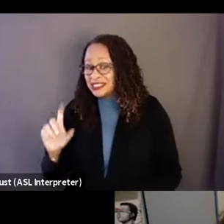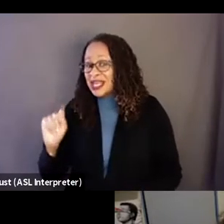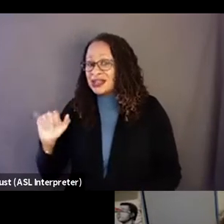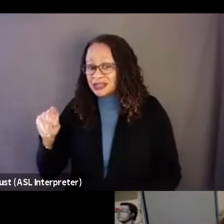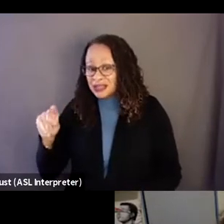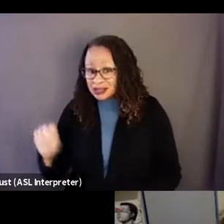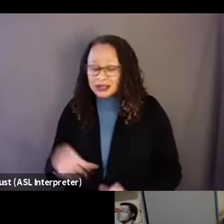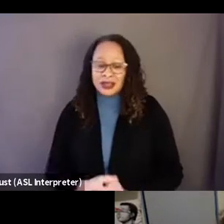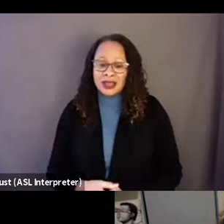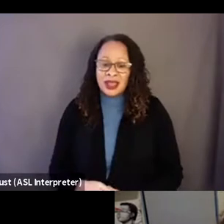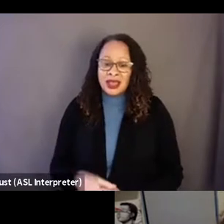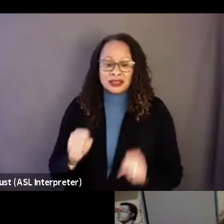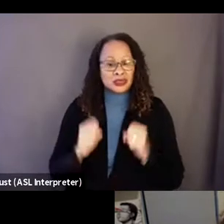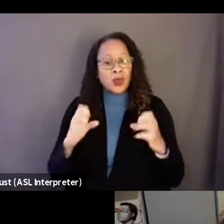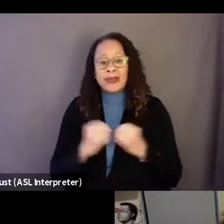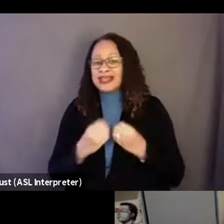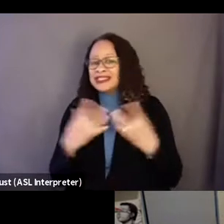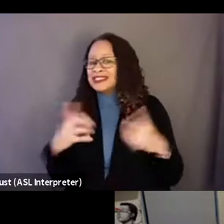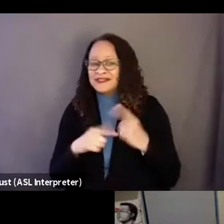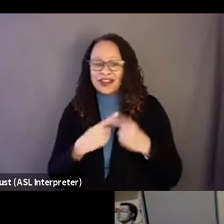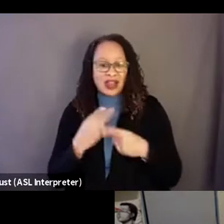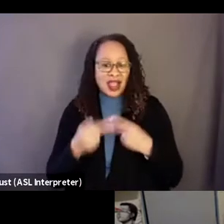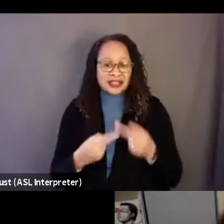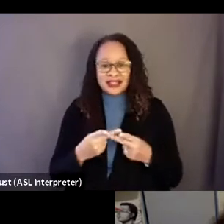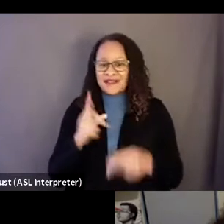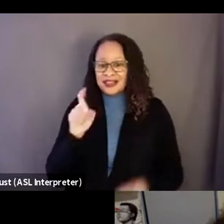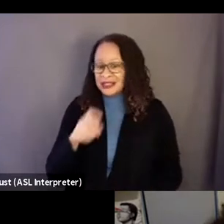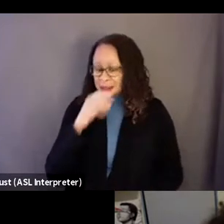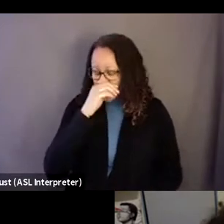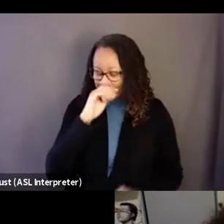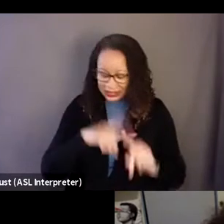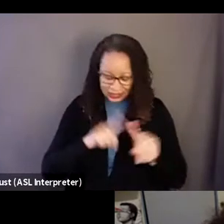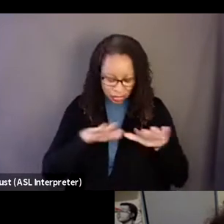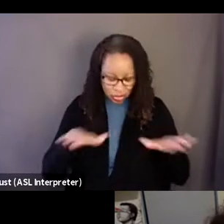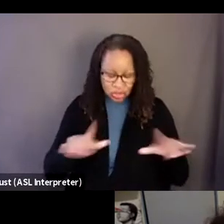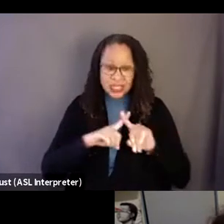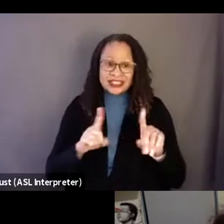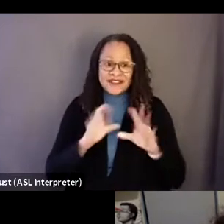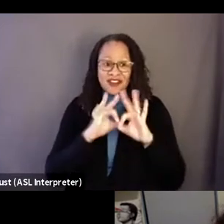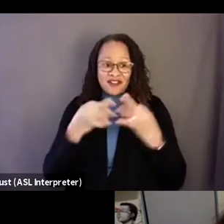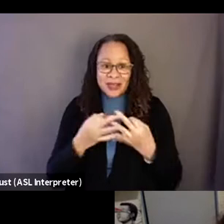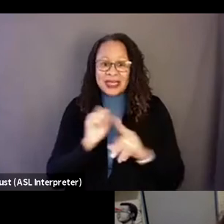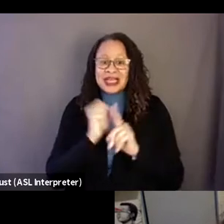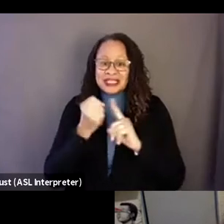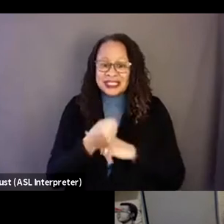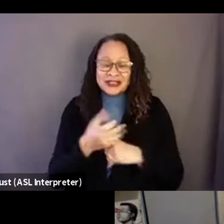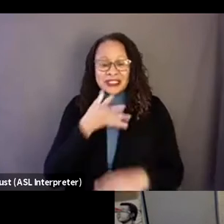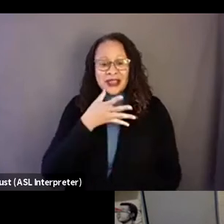There are so many different kinds of needs. Different children with different families and situations and parents with different schedules.